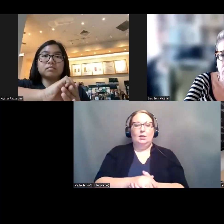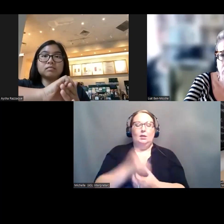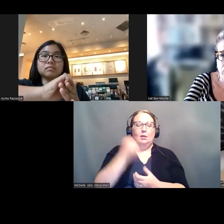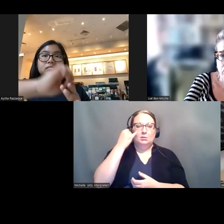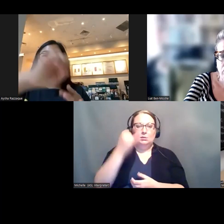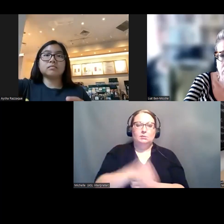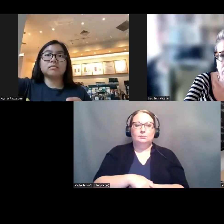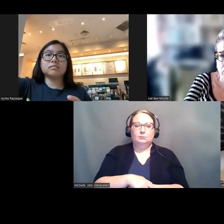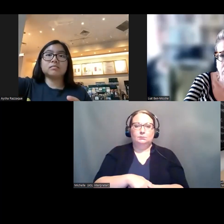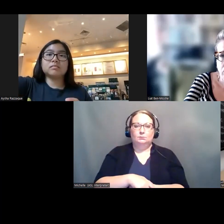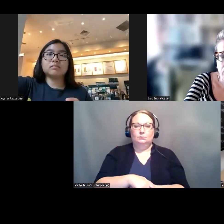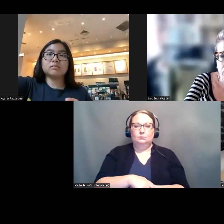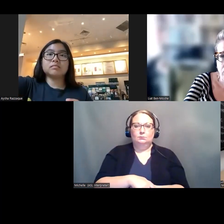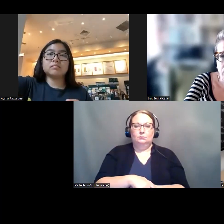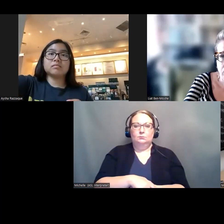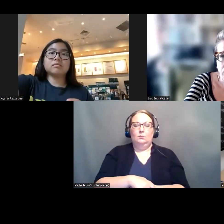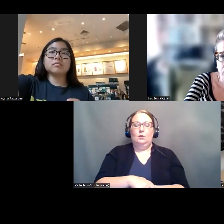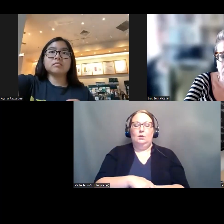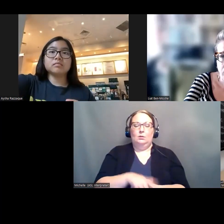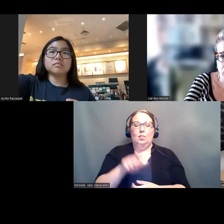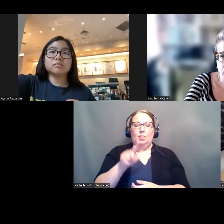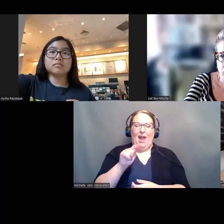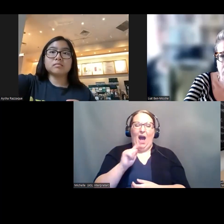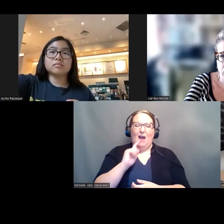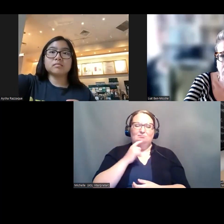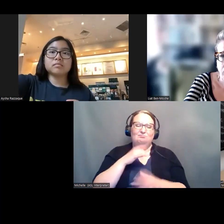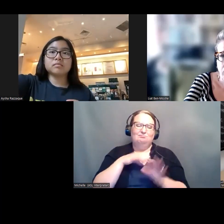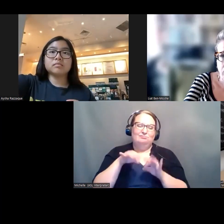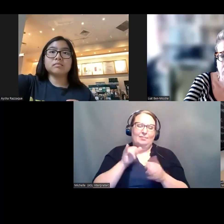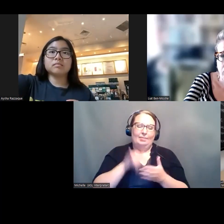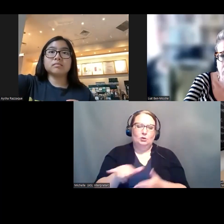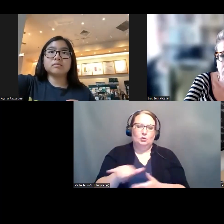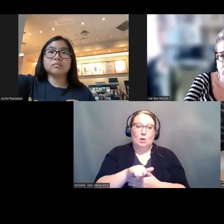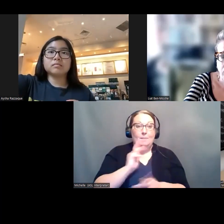And so people coming together to talk about disability,